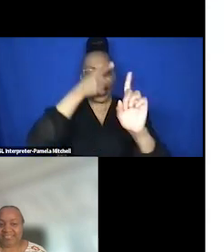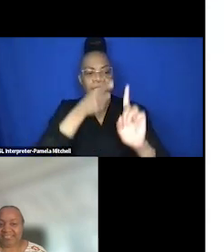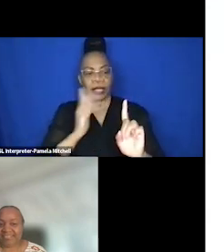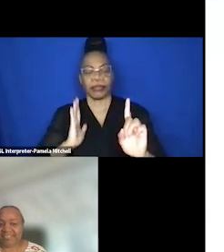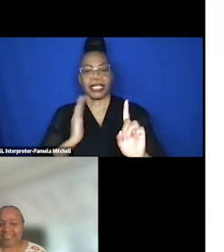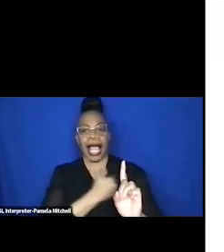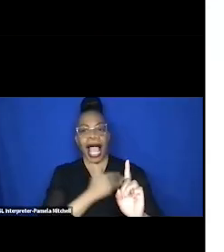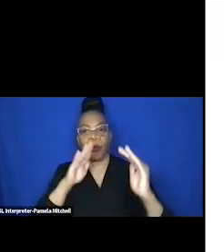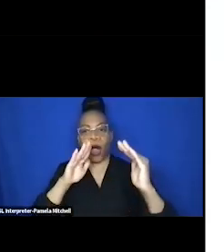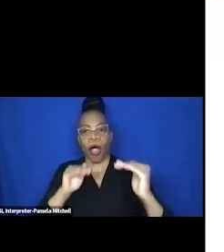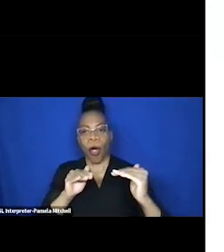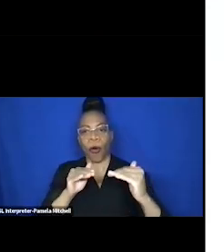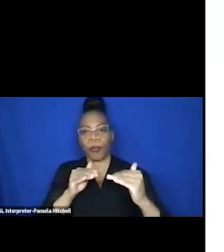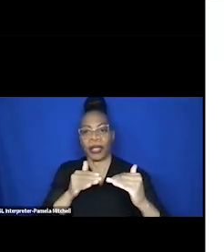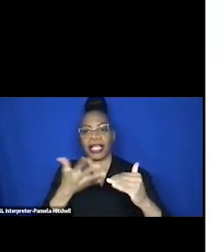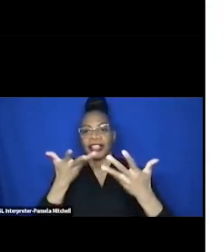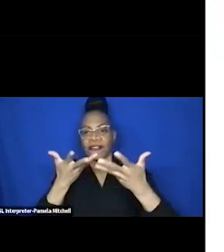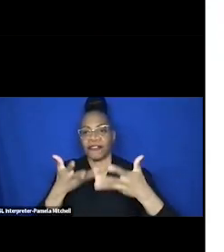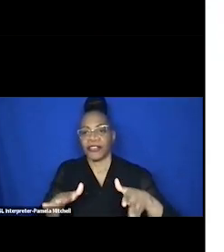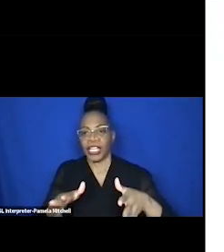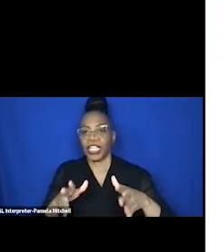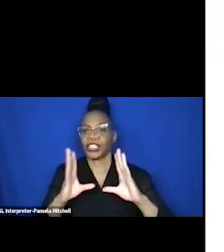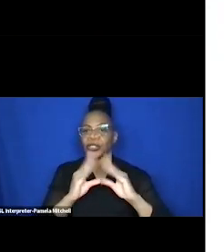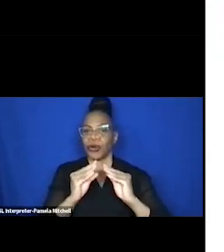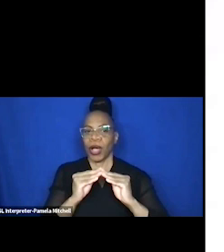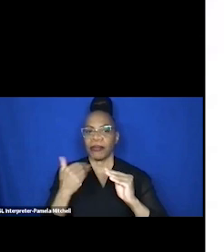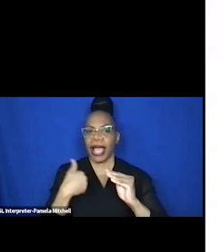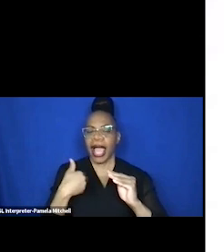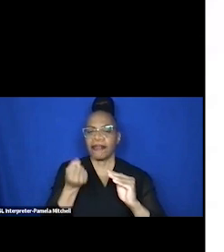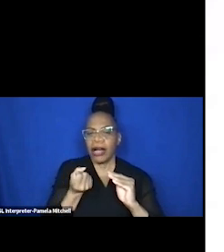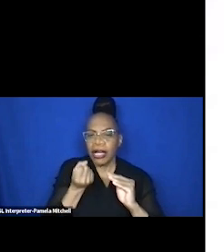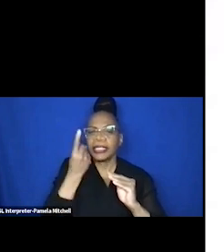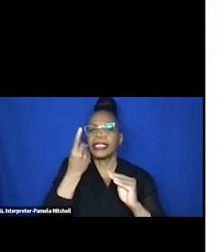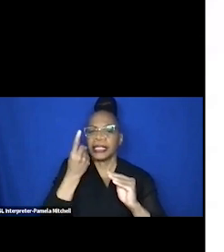you'll have a better understanding of the importance of SOAR to CoCs system performance.